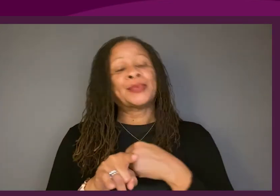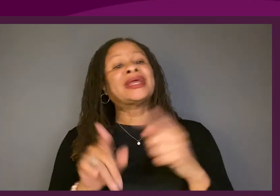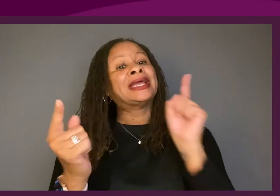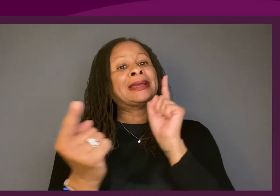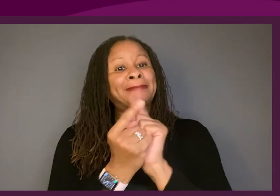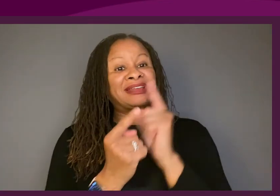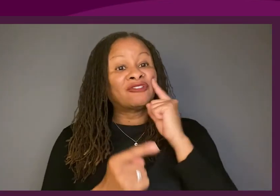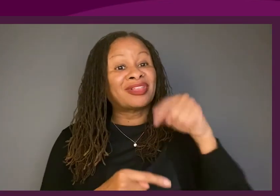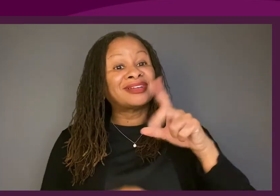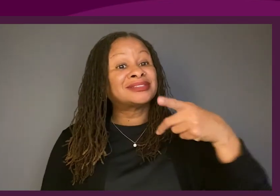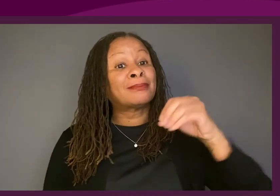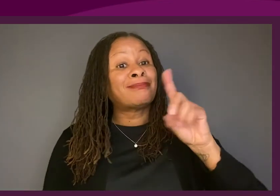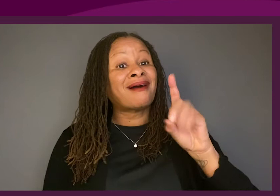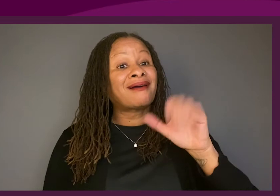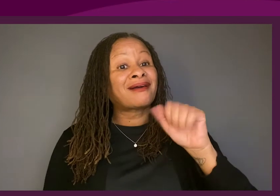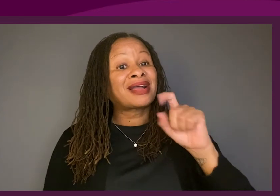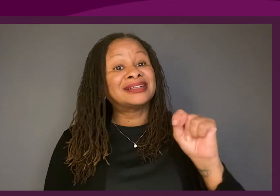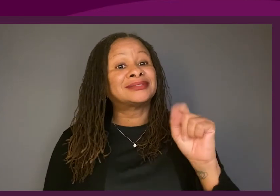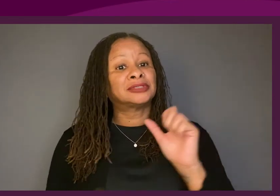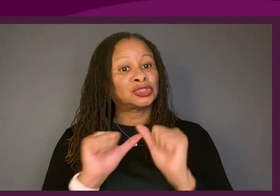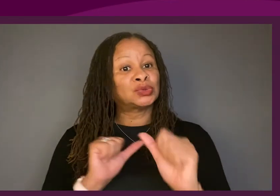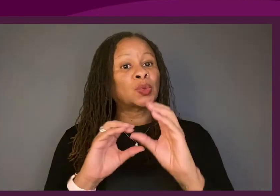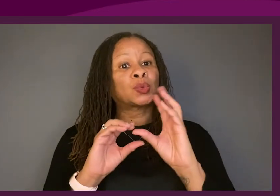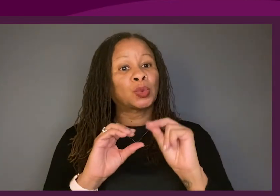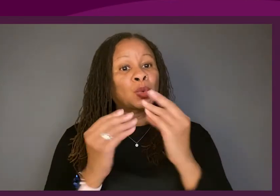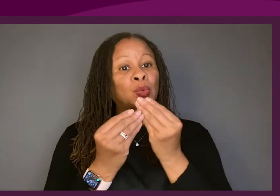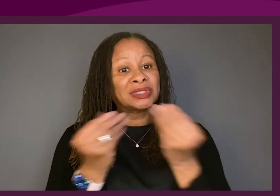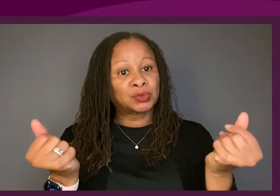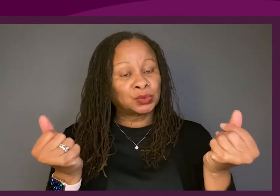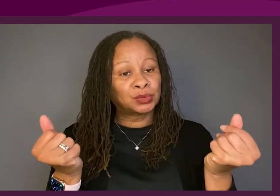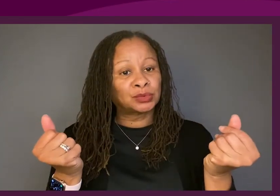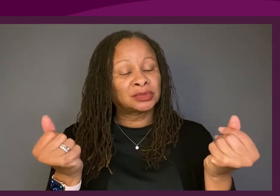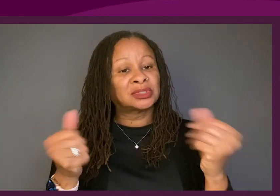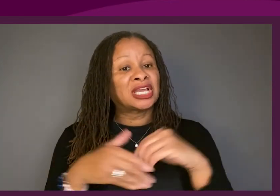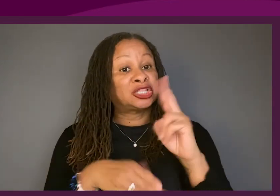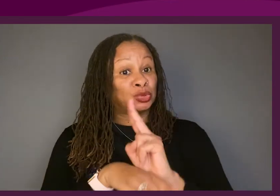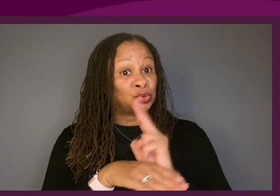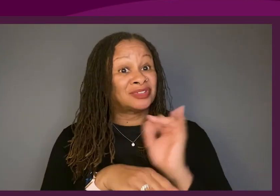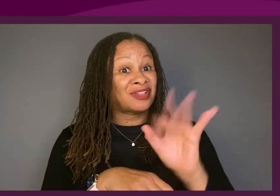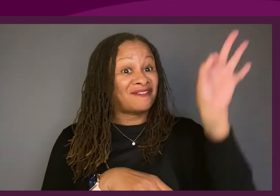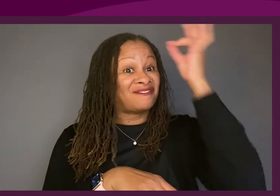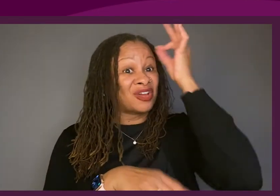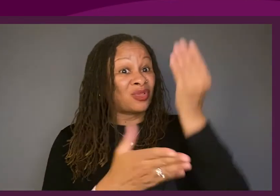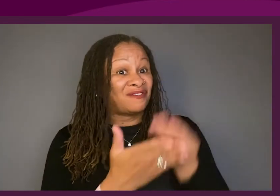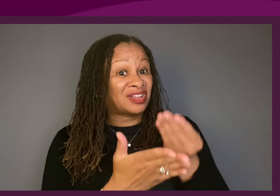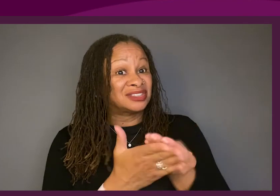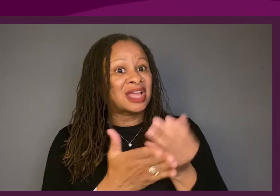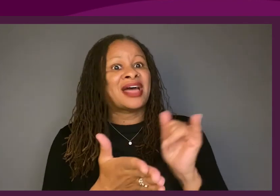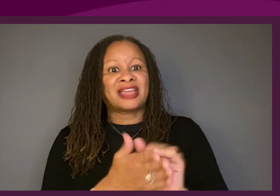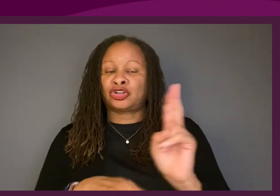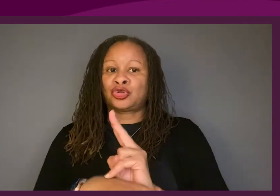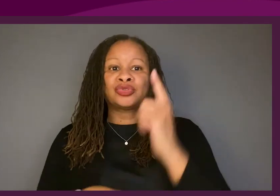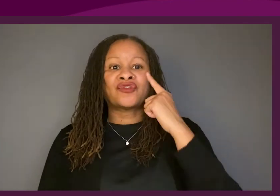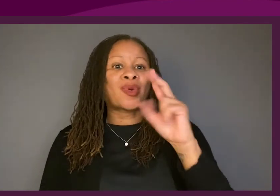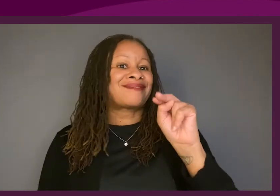those federal funds, which are being used for non-congregate housing for other people.